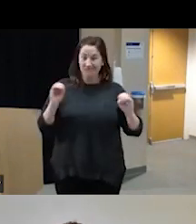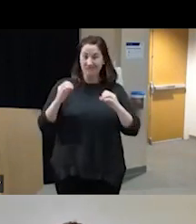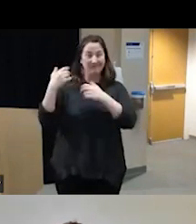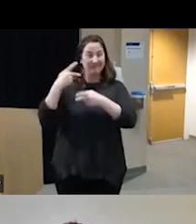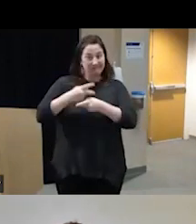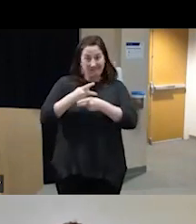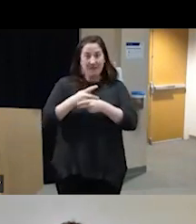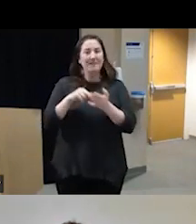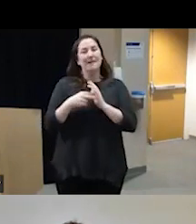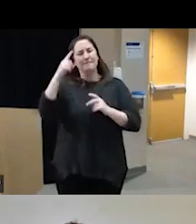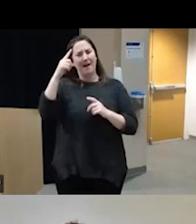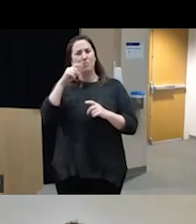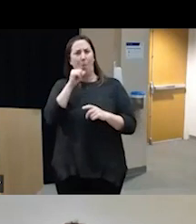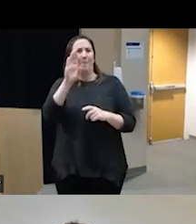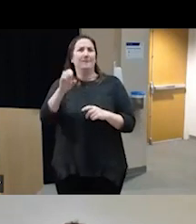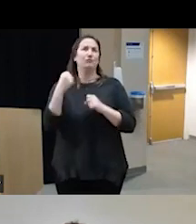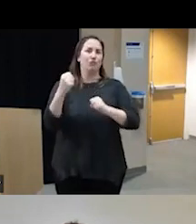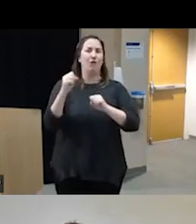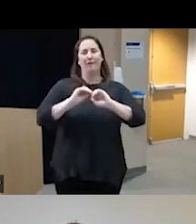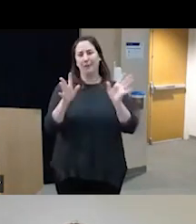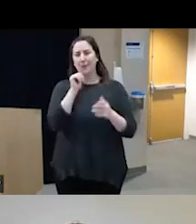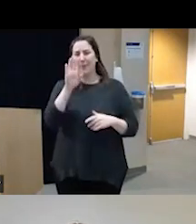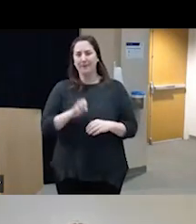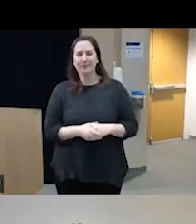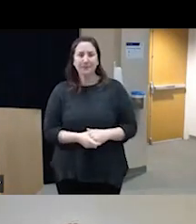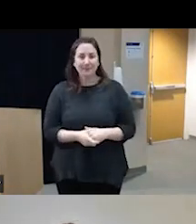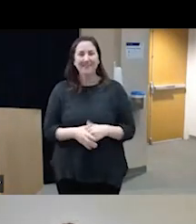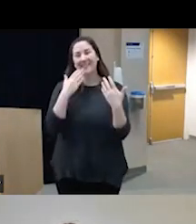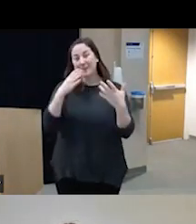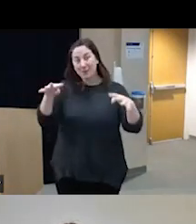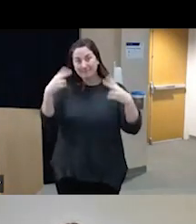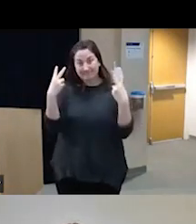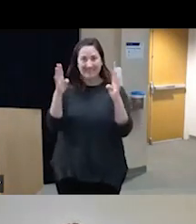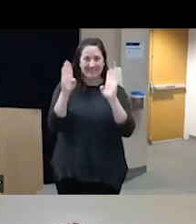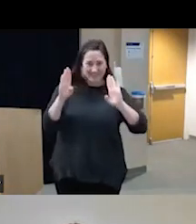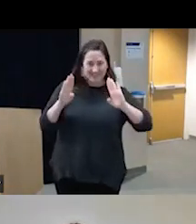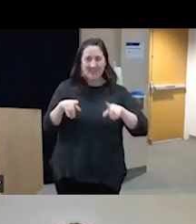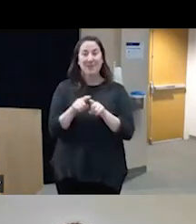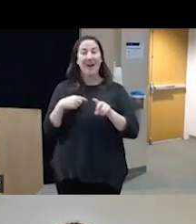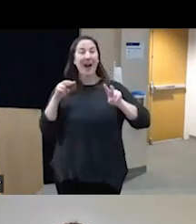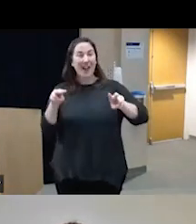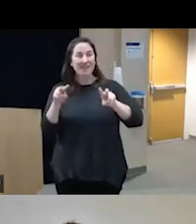mind strong and clear. Thank you for your attention and I look forward to your questions.